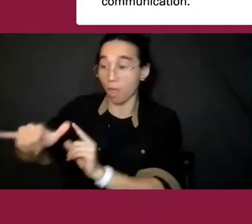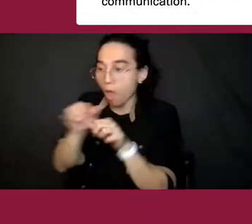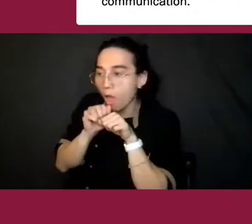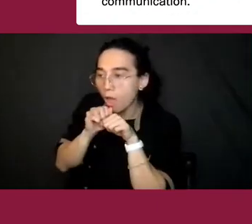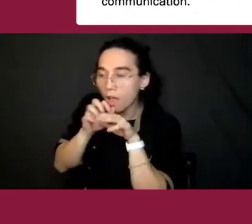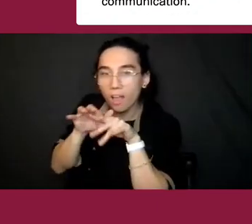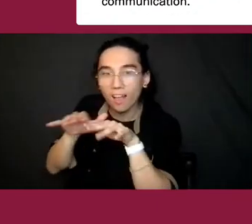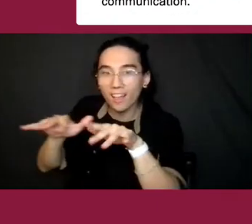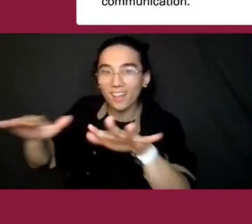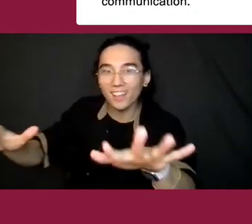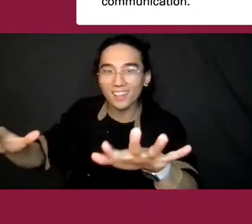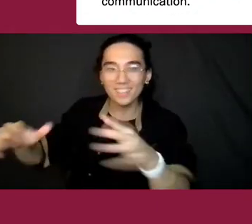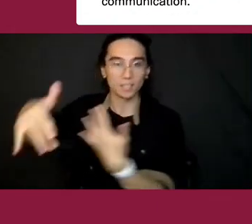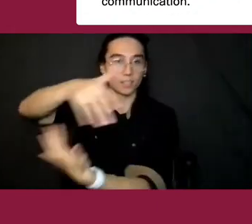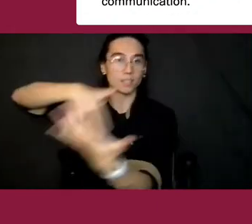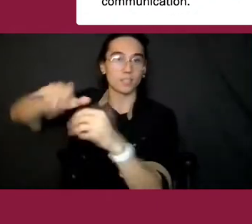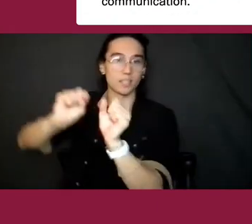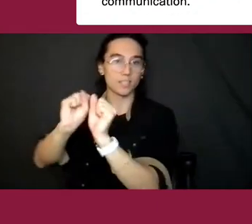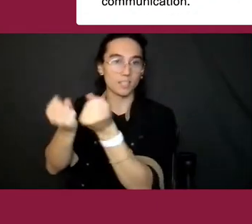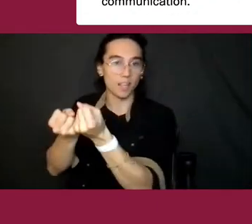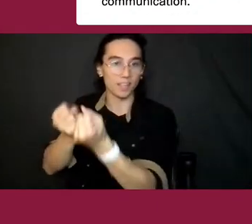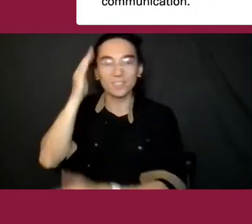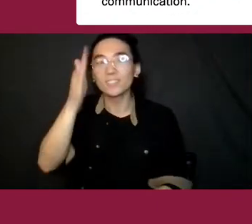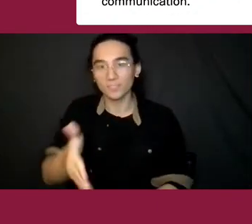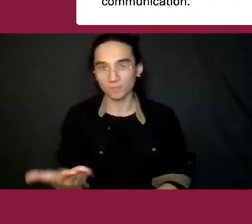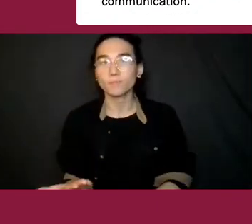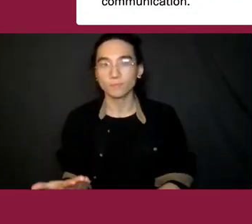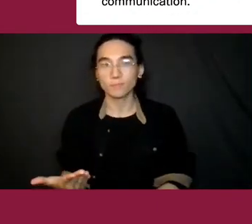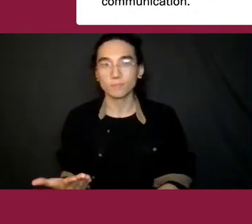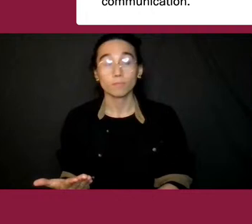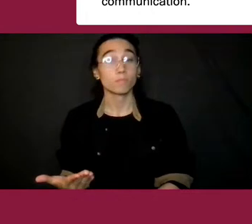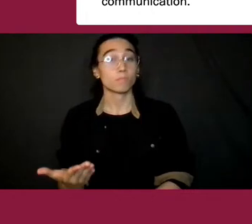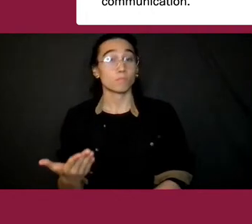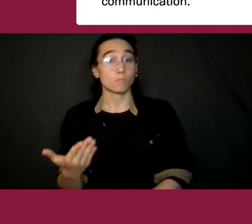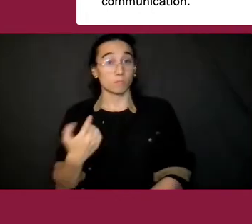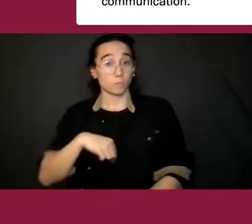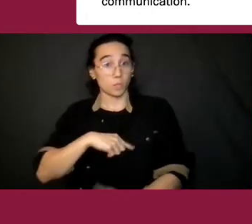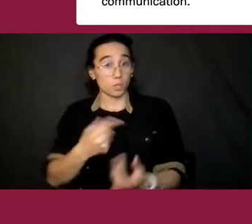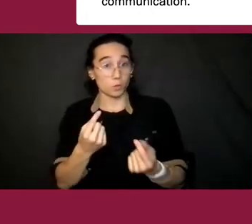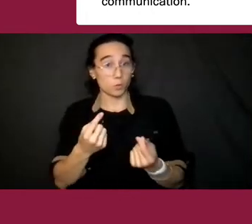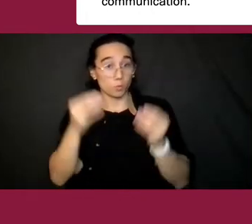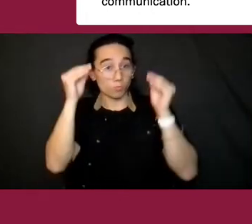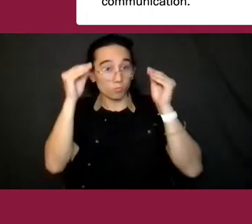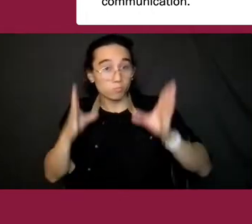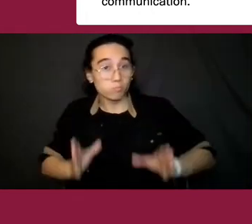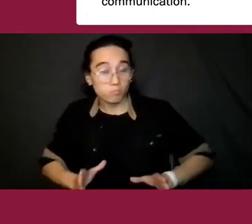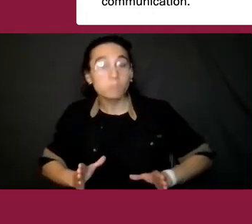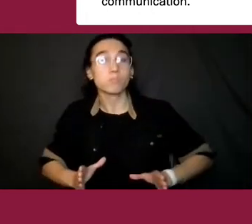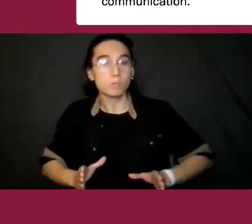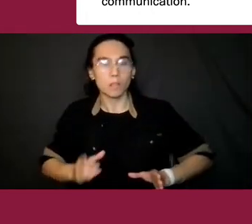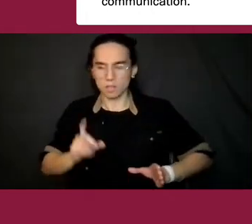So that as educat--, educators, we can design courses to cultivate the happiness mindset.